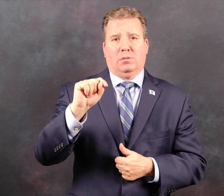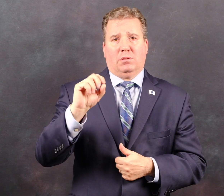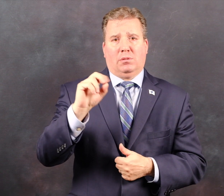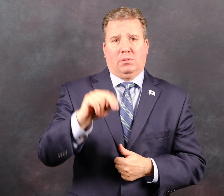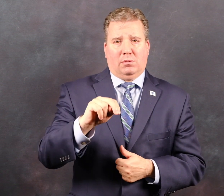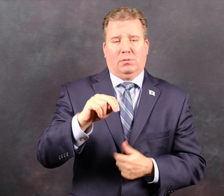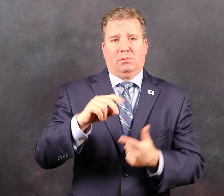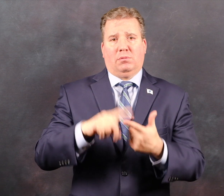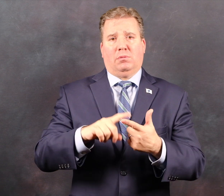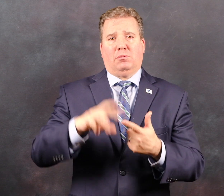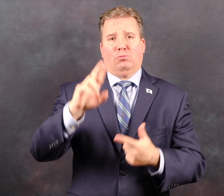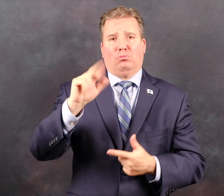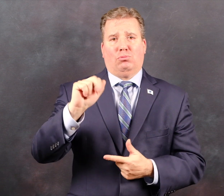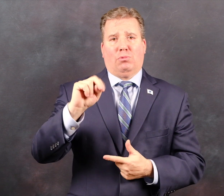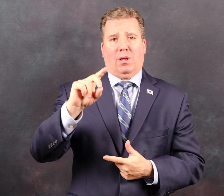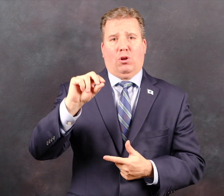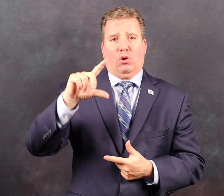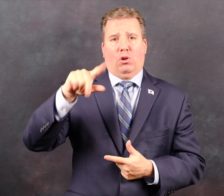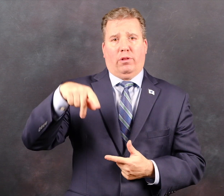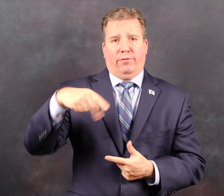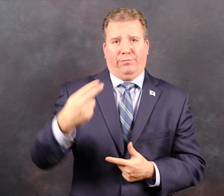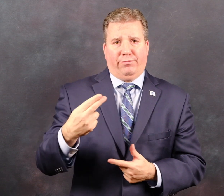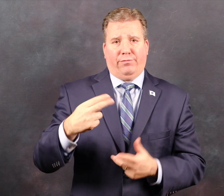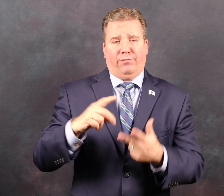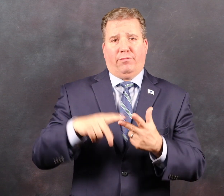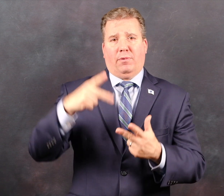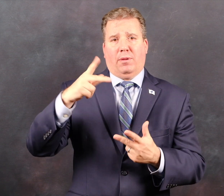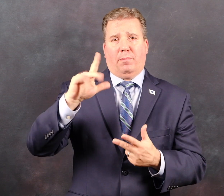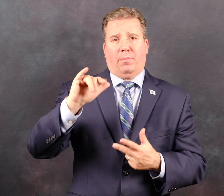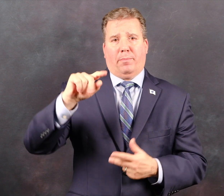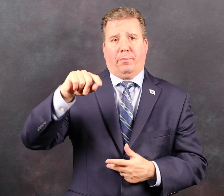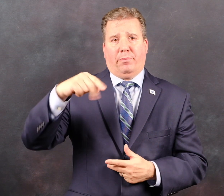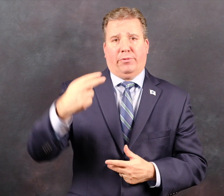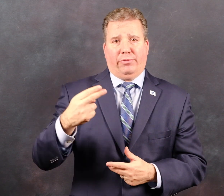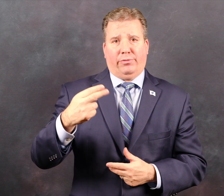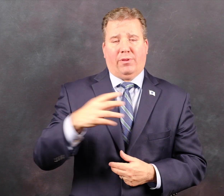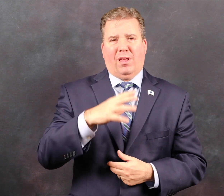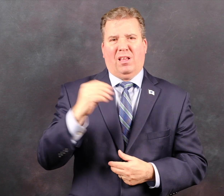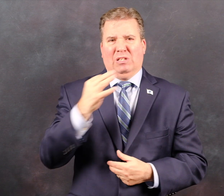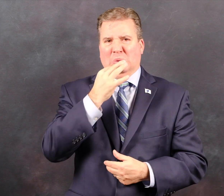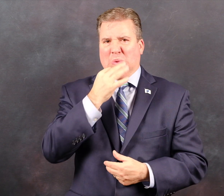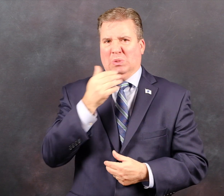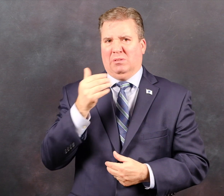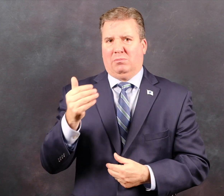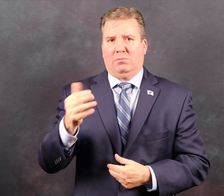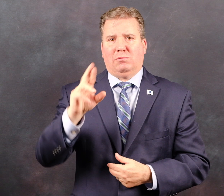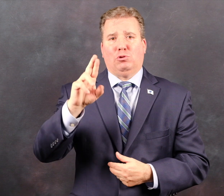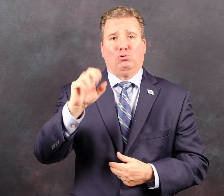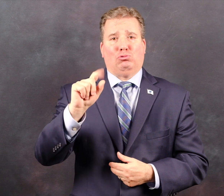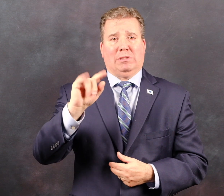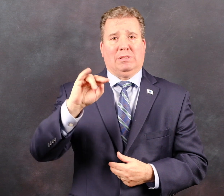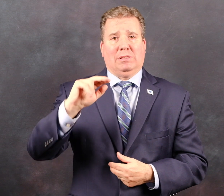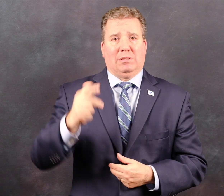With 218 municipal police departments throughout Massachusetts, the CATTS Department has plenty